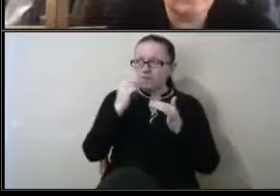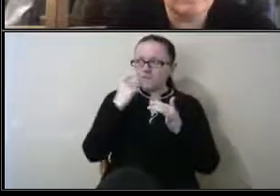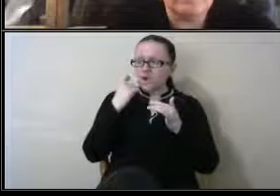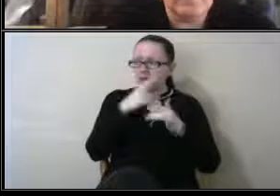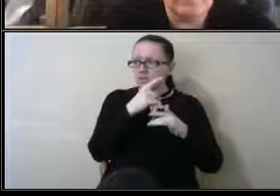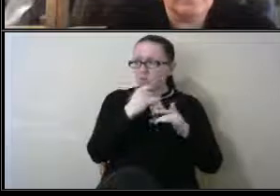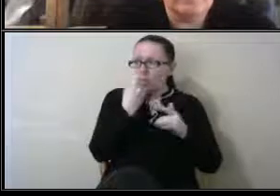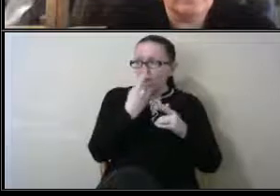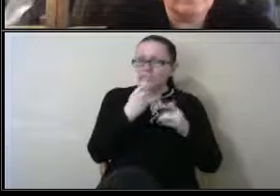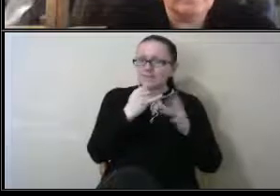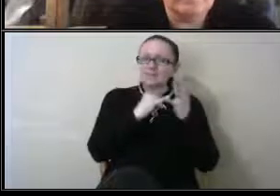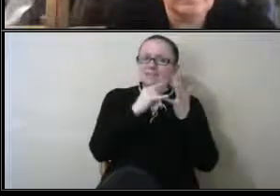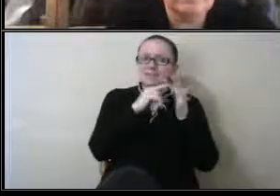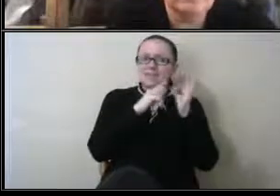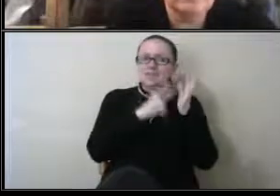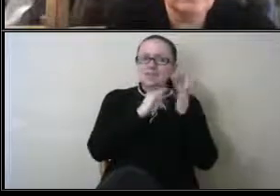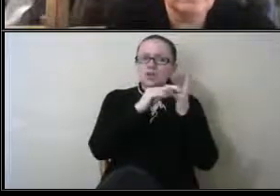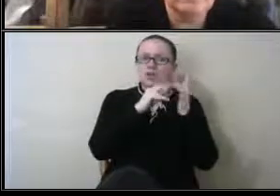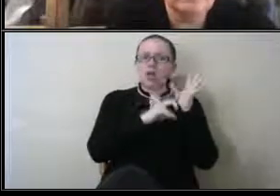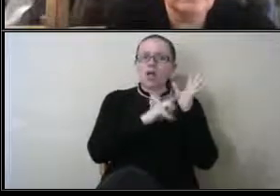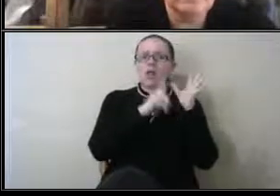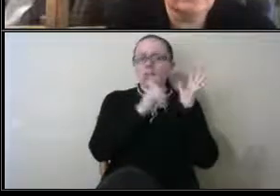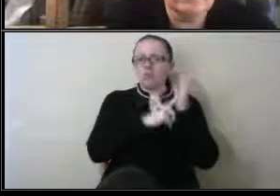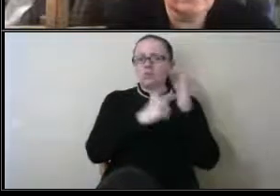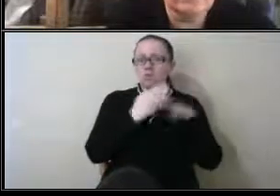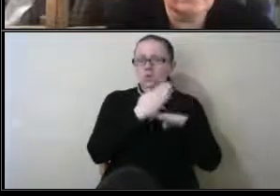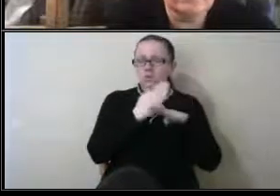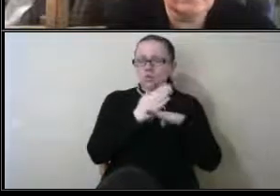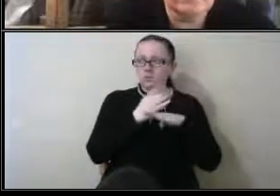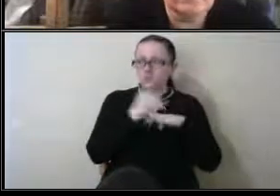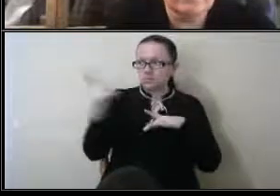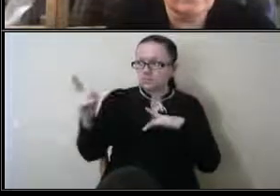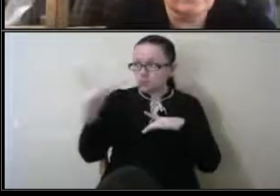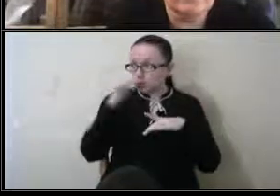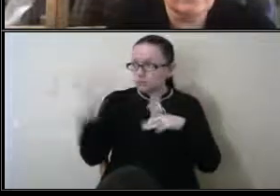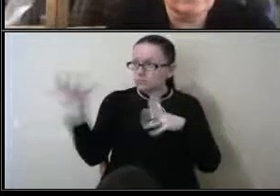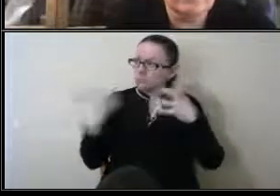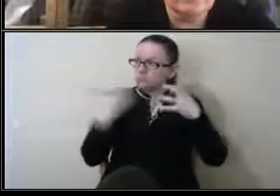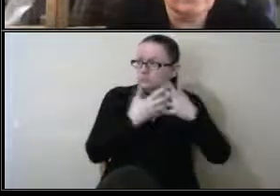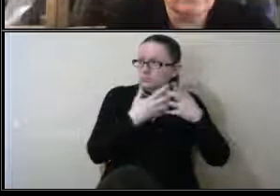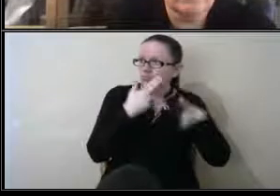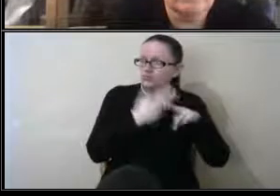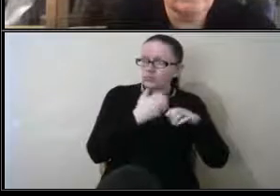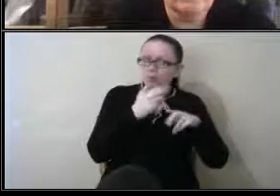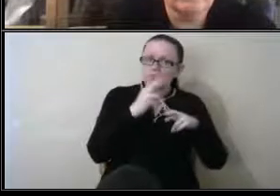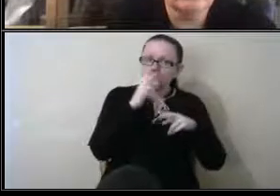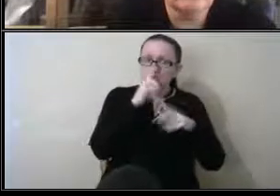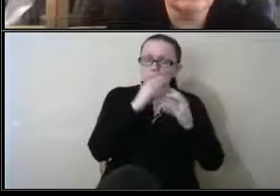establish those sort of pathways into the organization um that would be recurring um and so